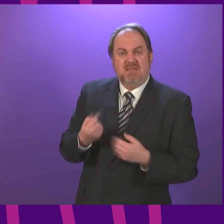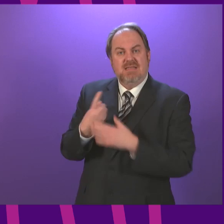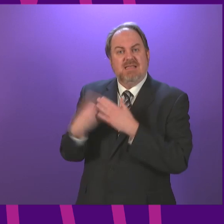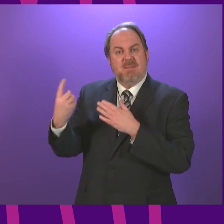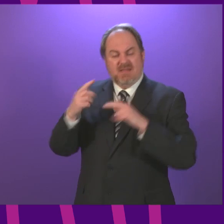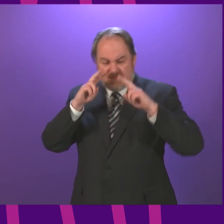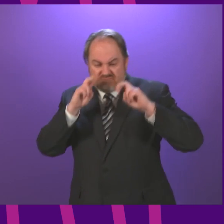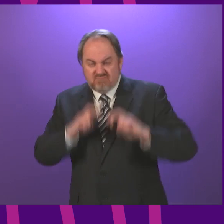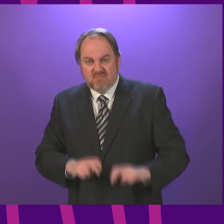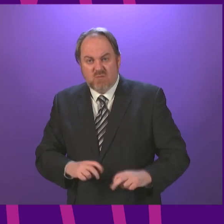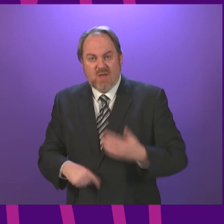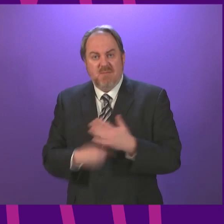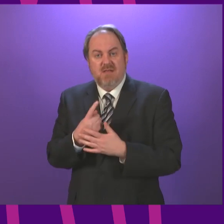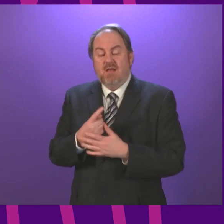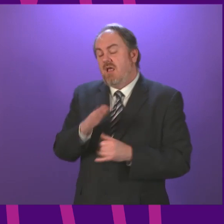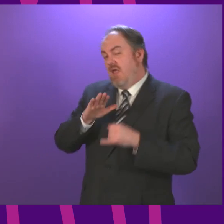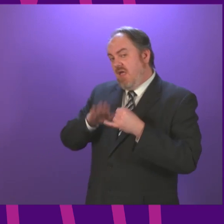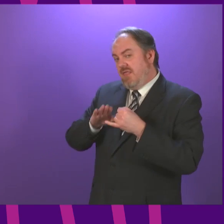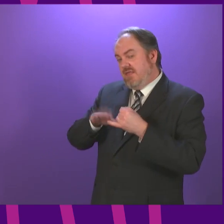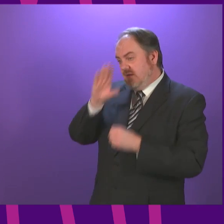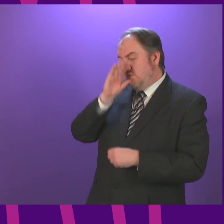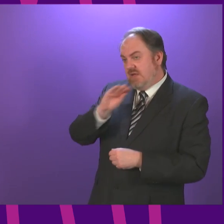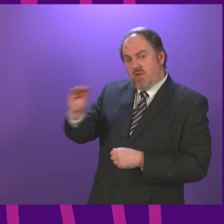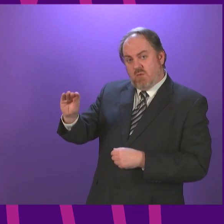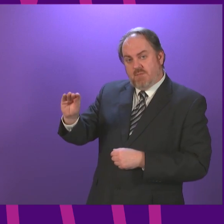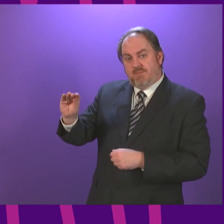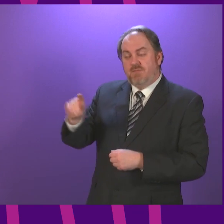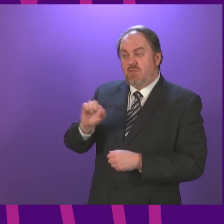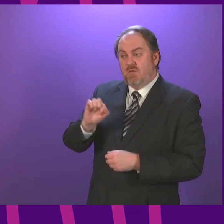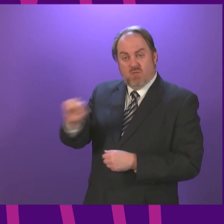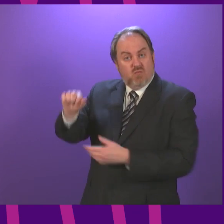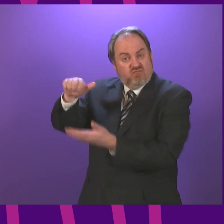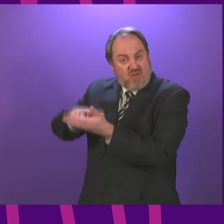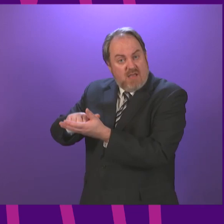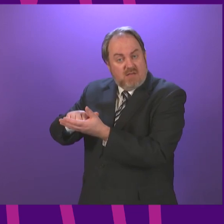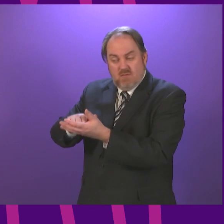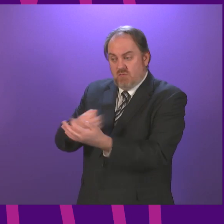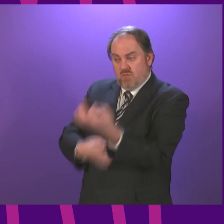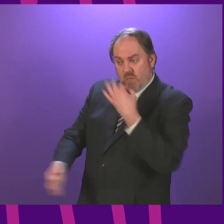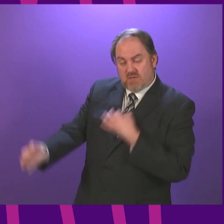I say to Sandra White again that she has every right to raise those questions and expect answers.